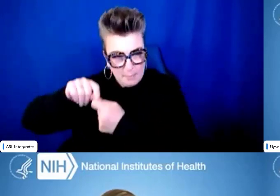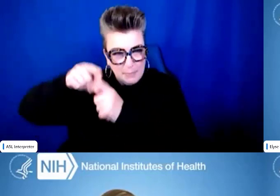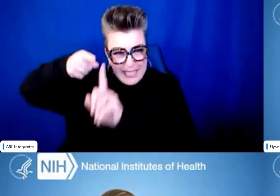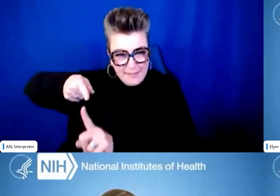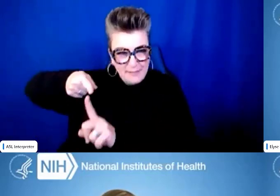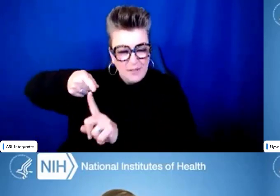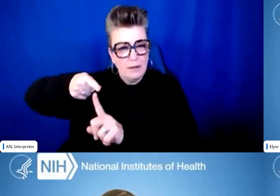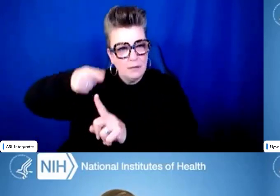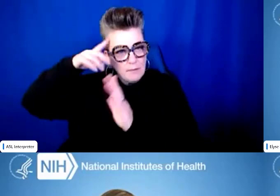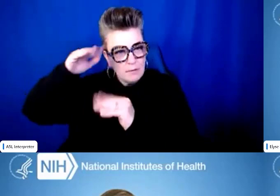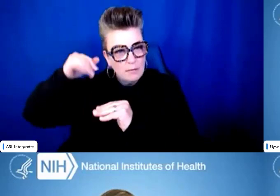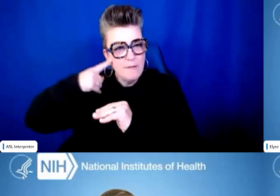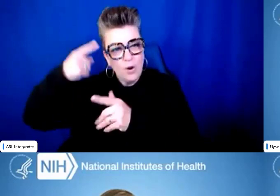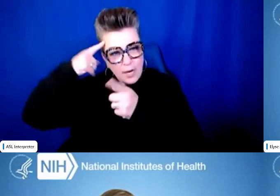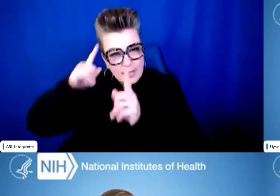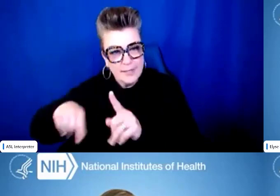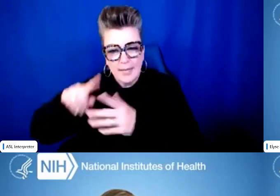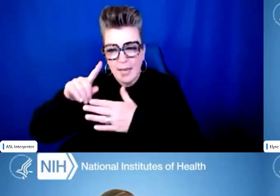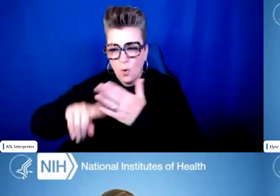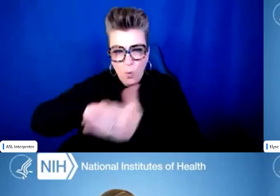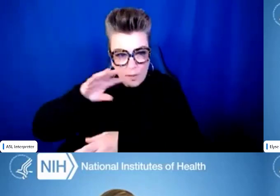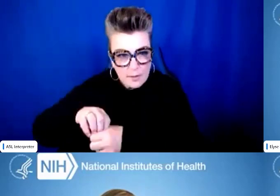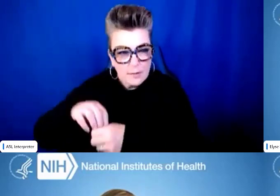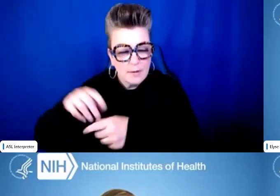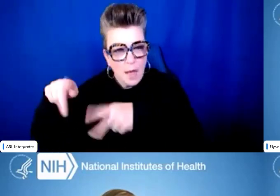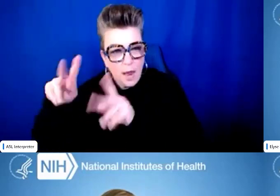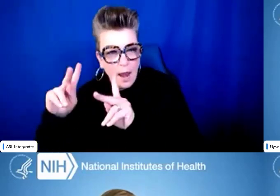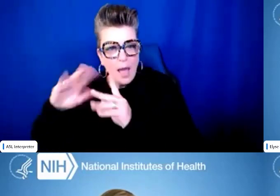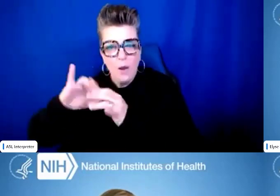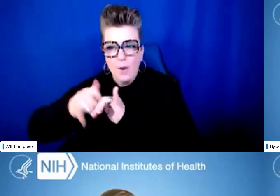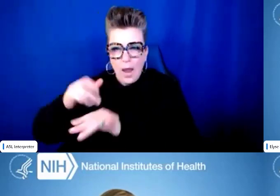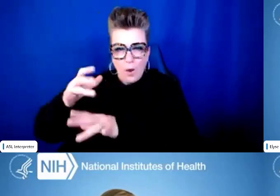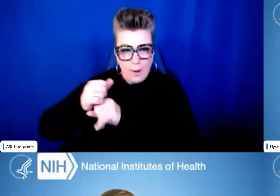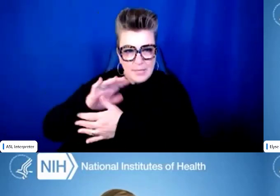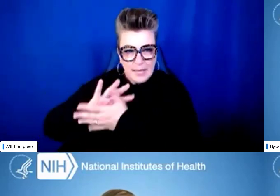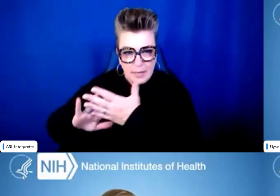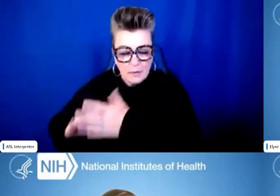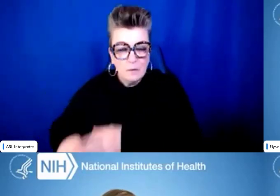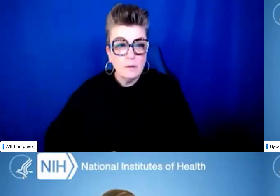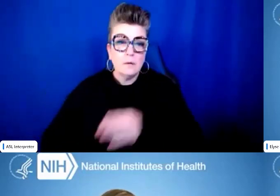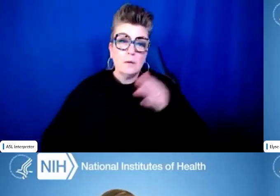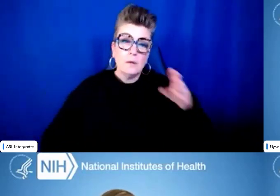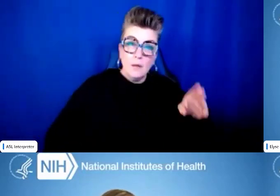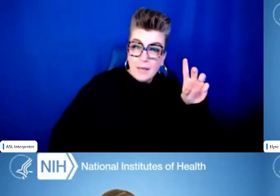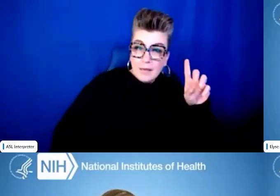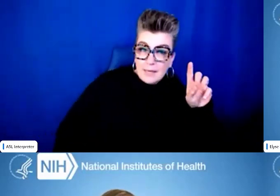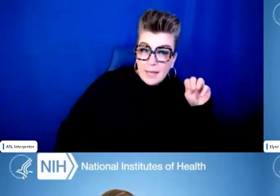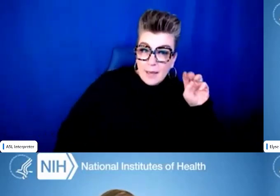and what's expected to be in that, and how it will be obtained. The data management and sharing policy, by contrast,